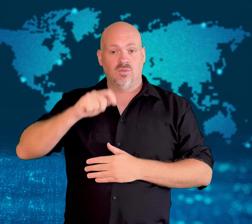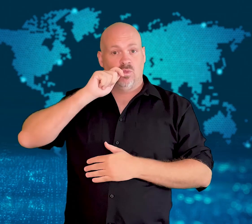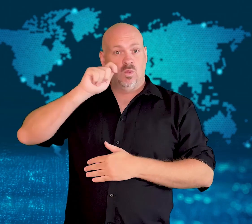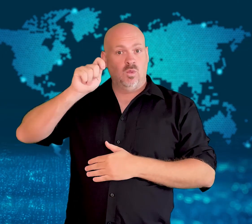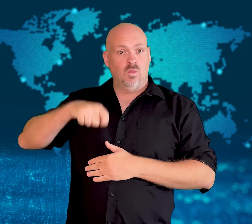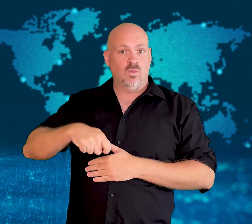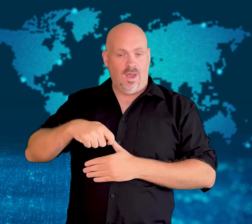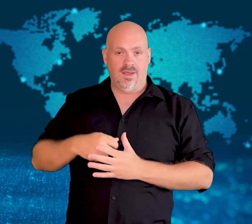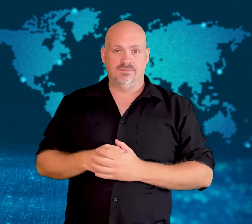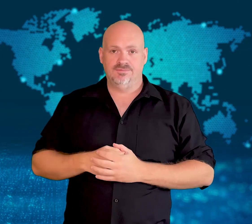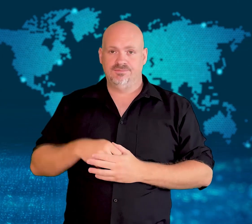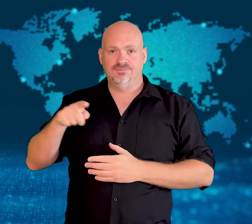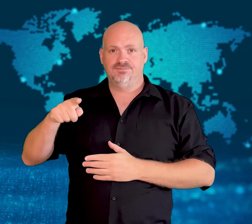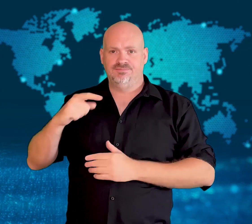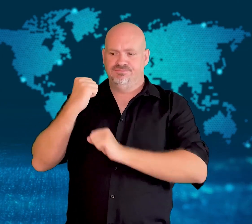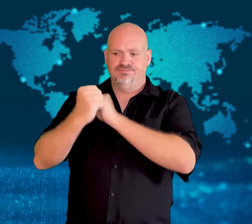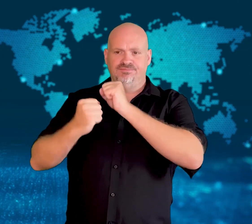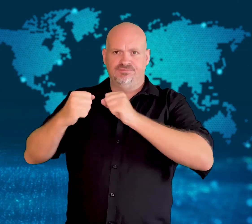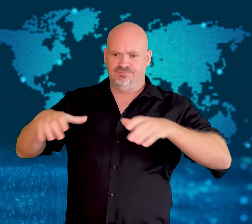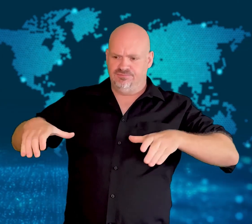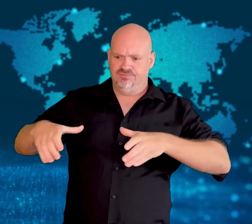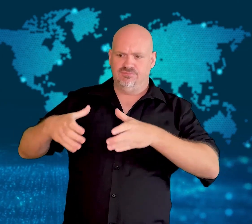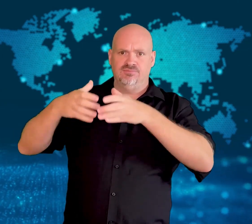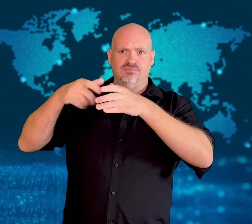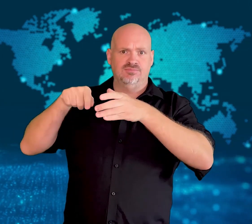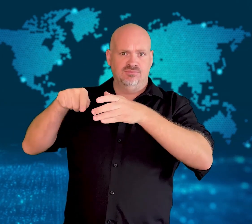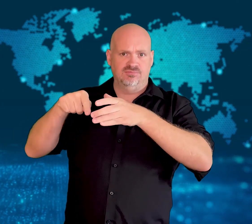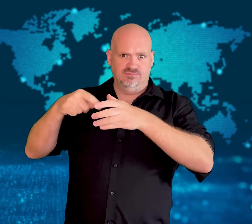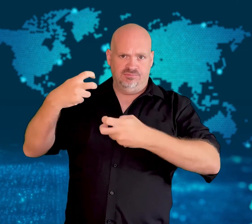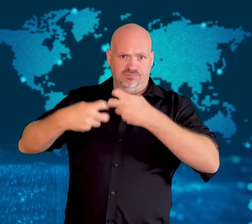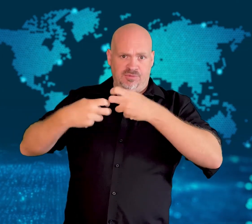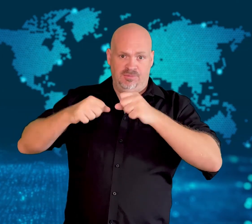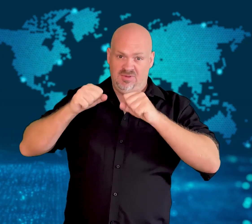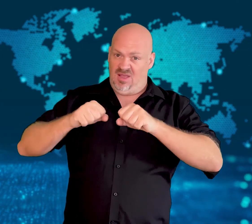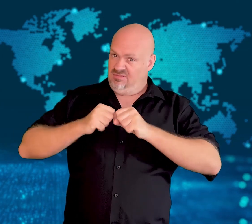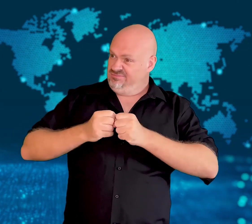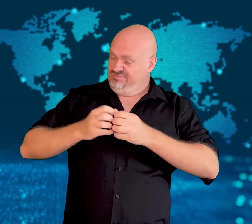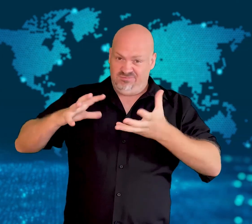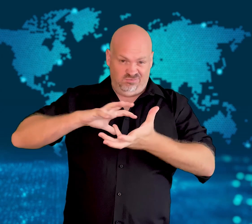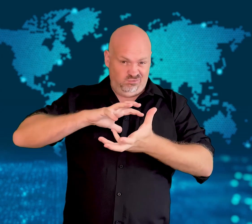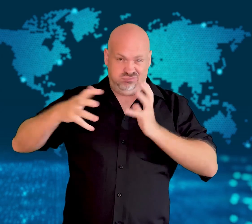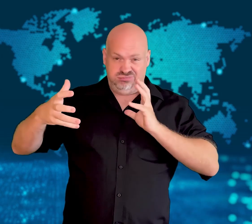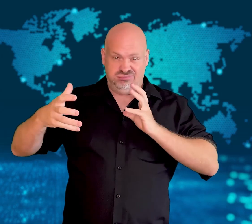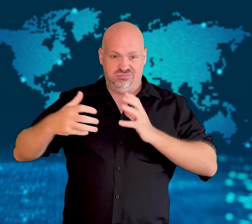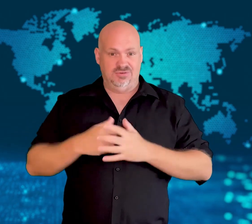Risk of nuclear disaster